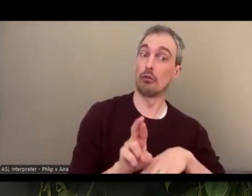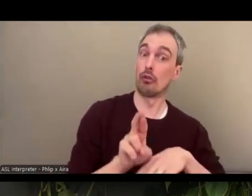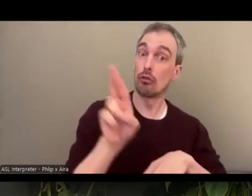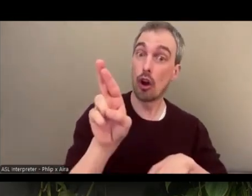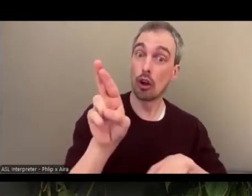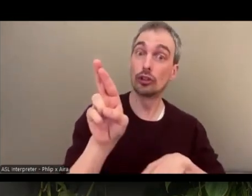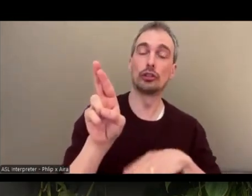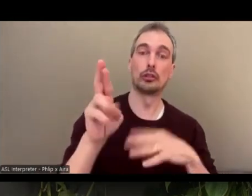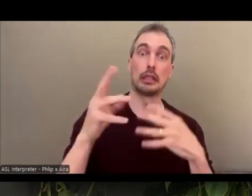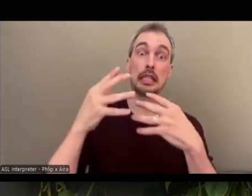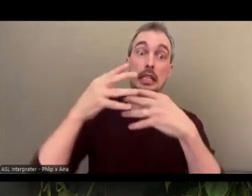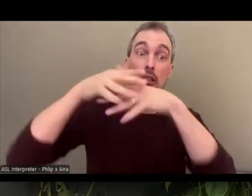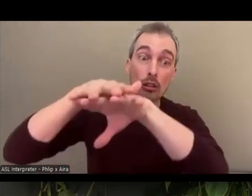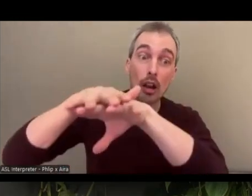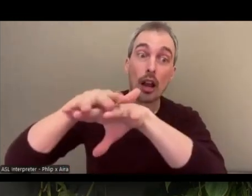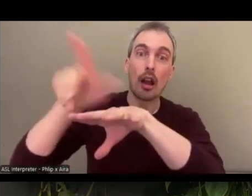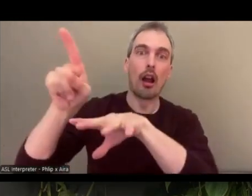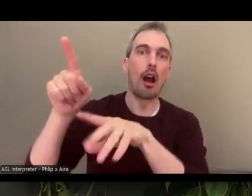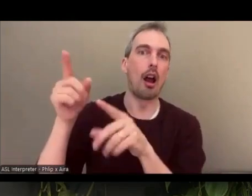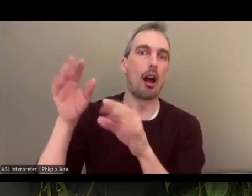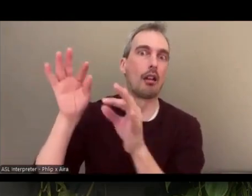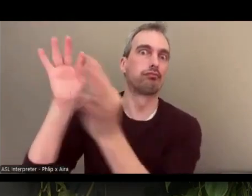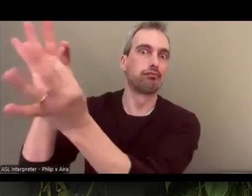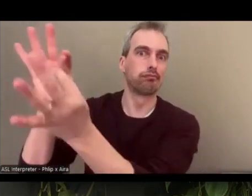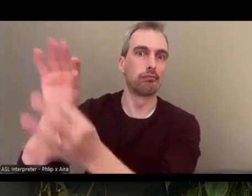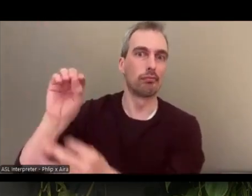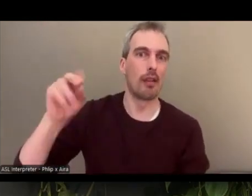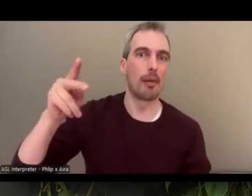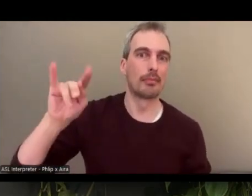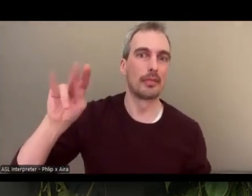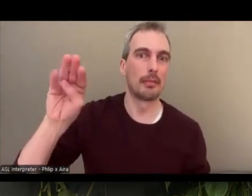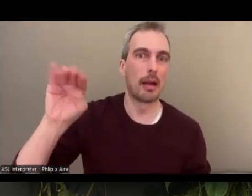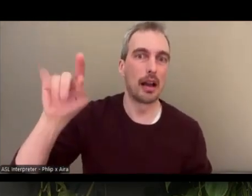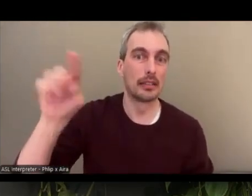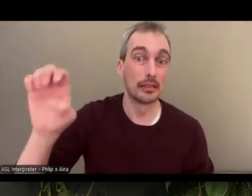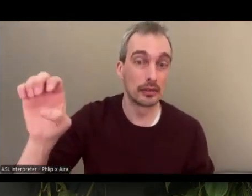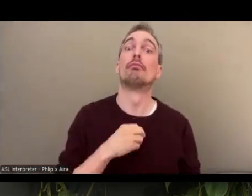Across the various dimensions, the organization hopefully will progress through these four stages.